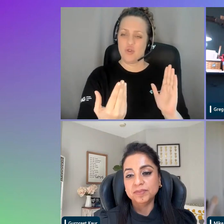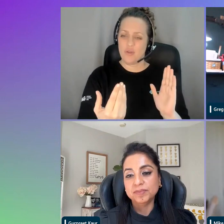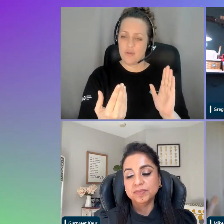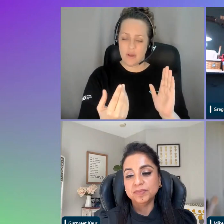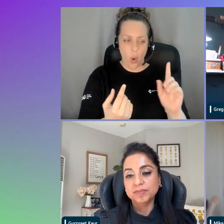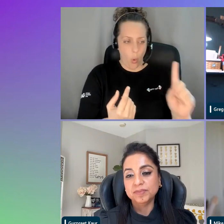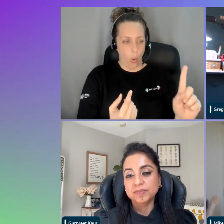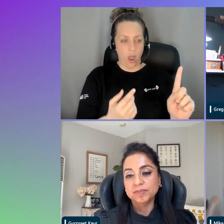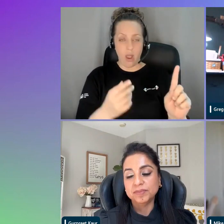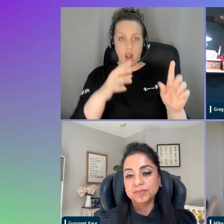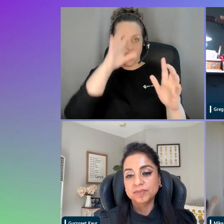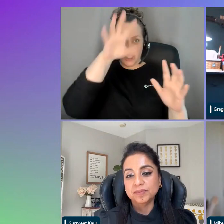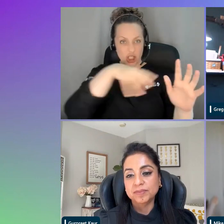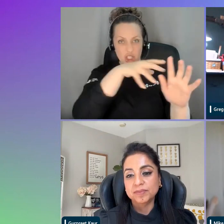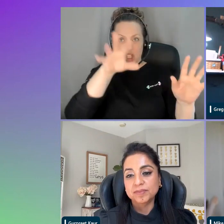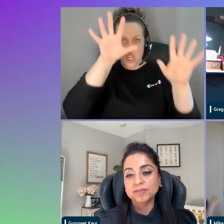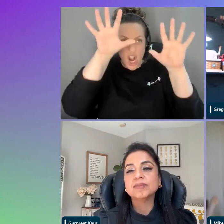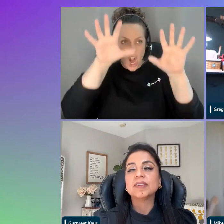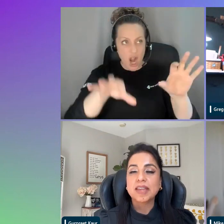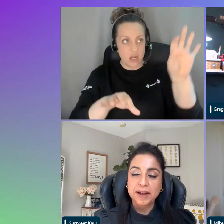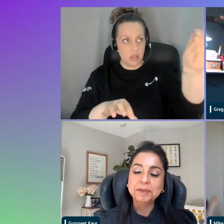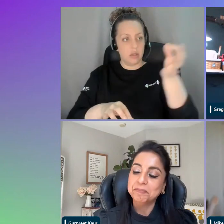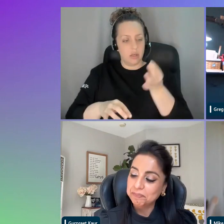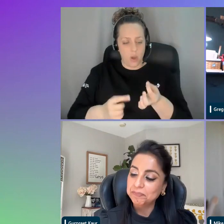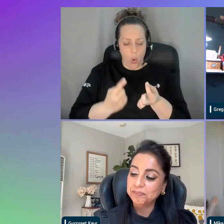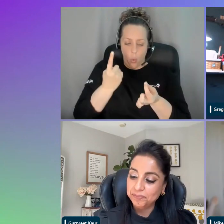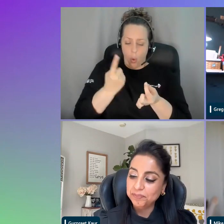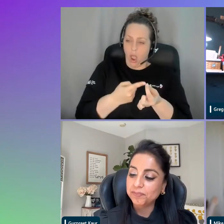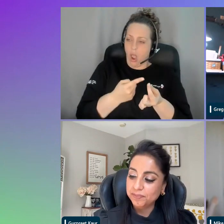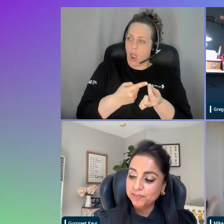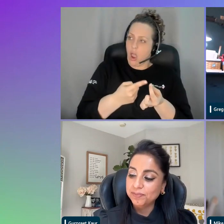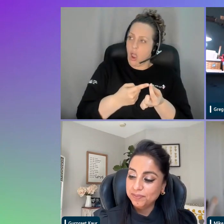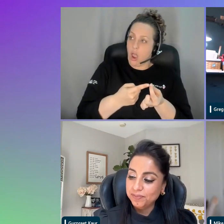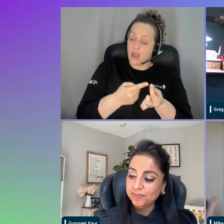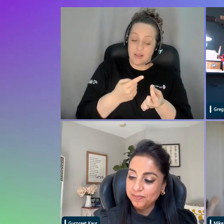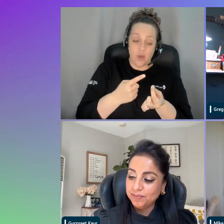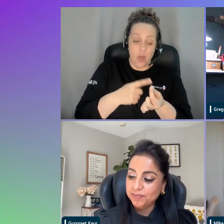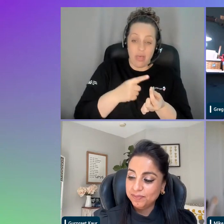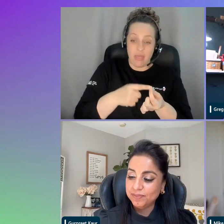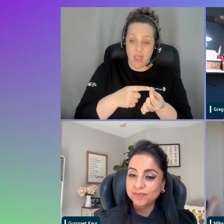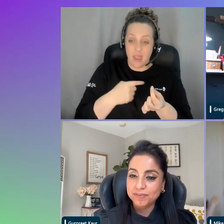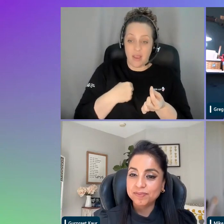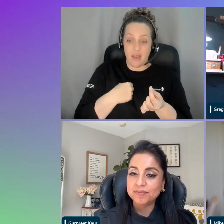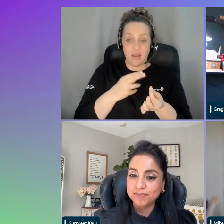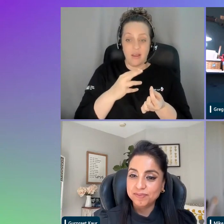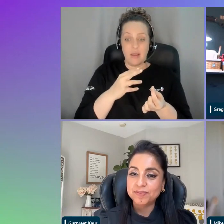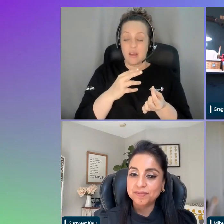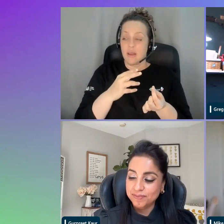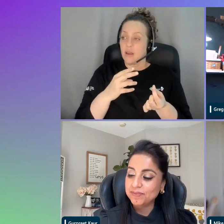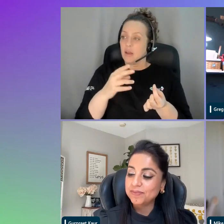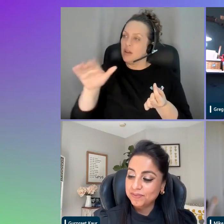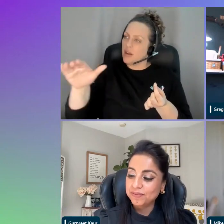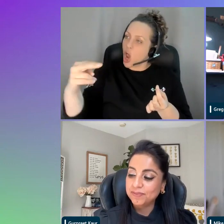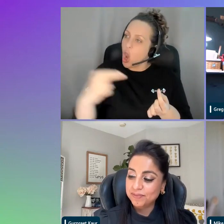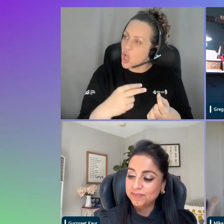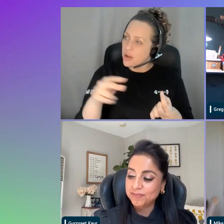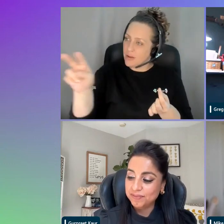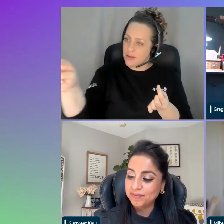always point to within the company. And so wherever we went after that, we said, we'll go look at Yahoo mail, we'll go